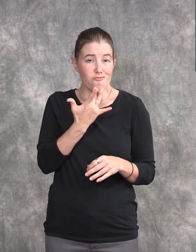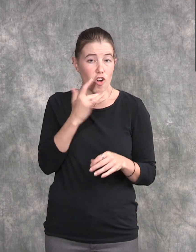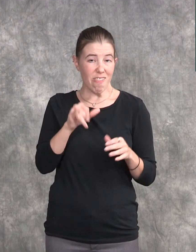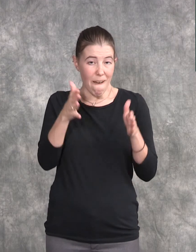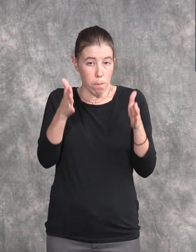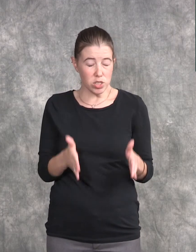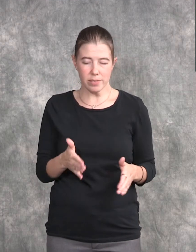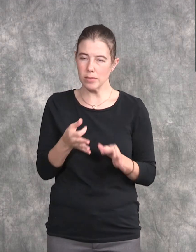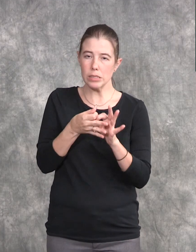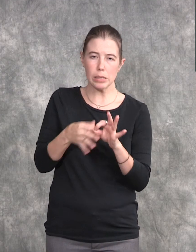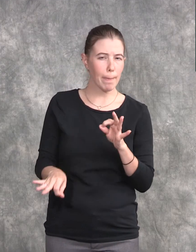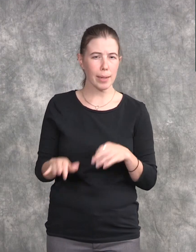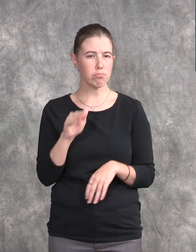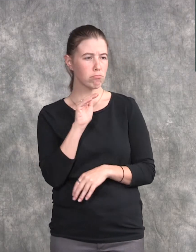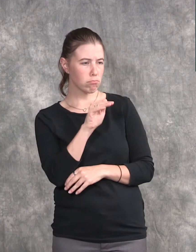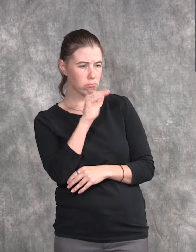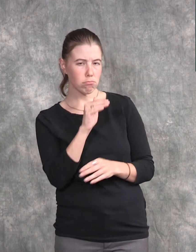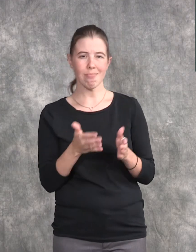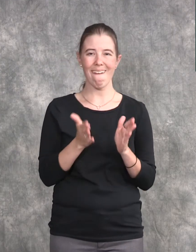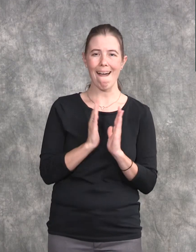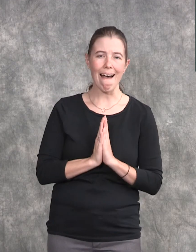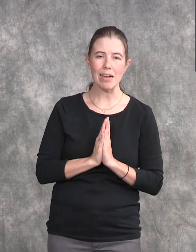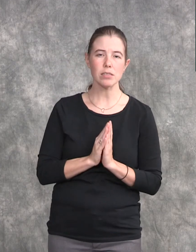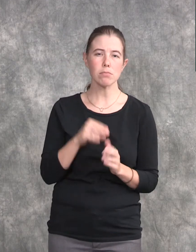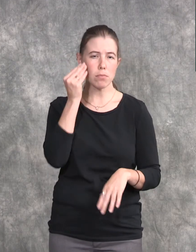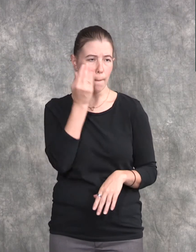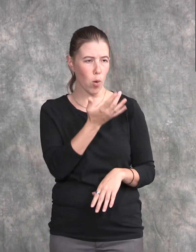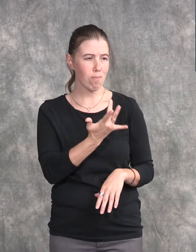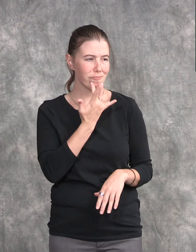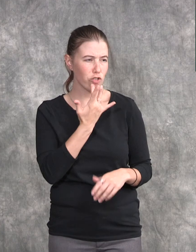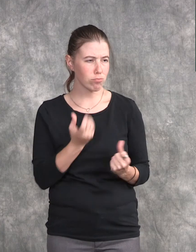If you prefer that person for an intake, simply ask.